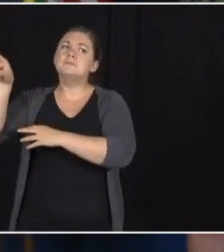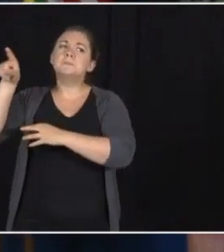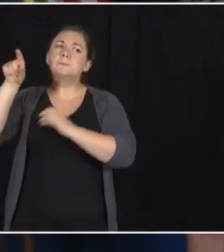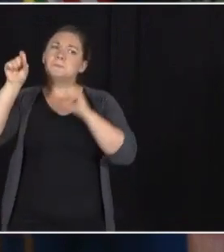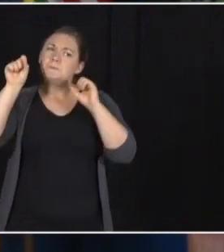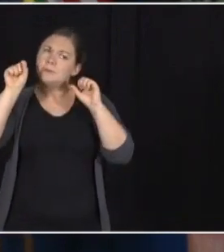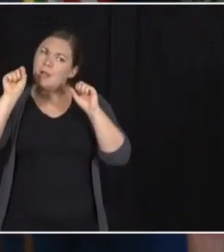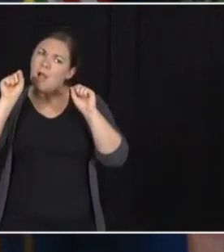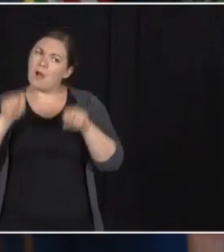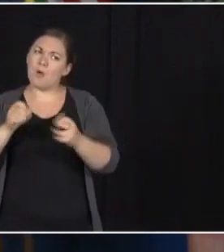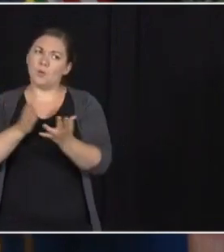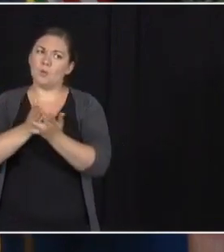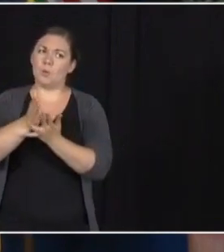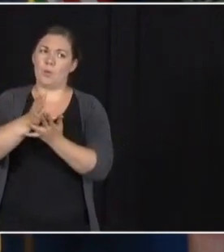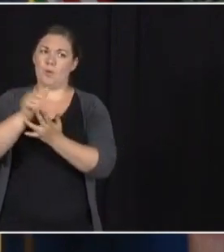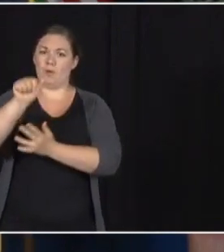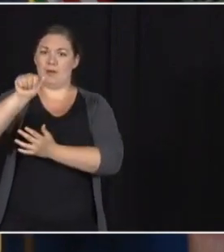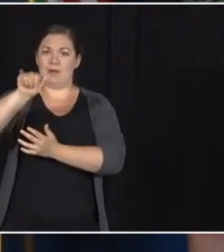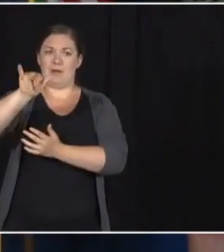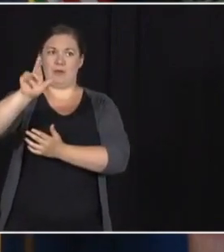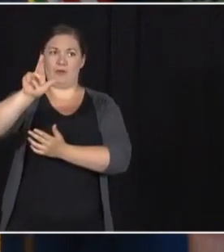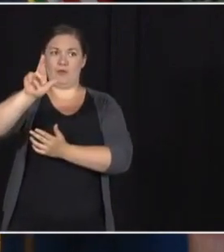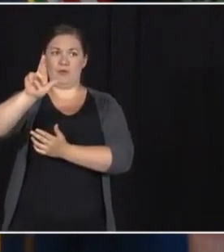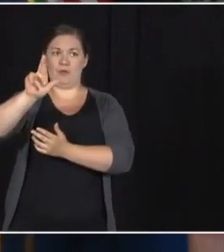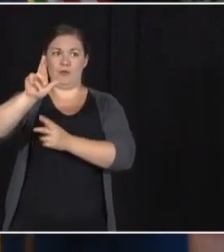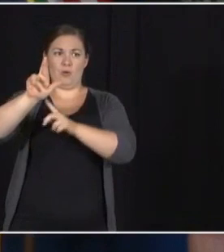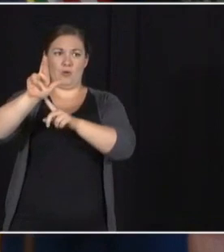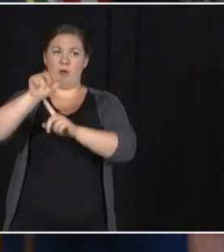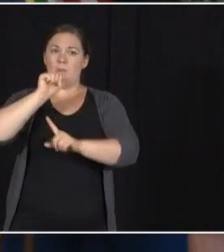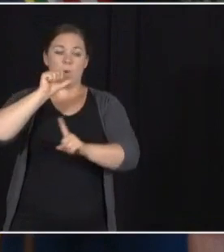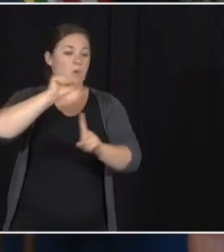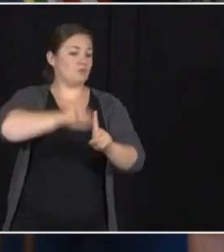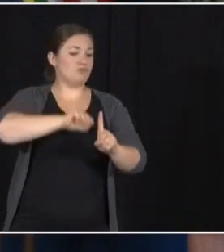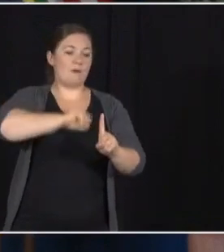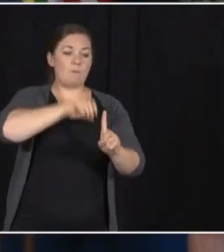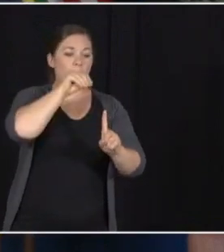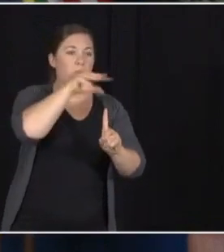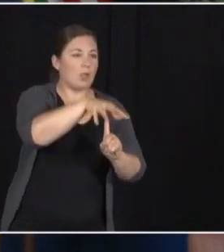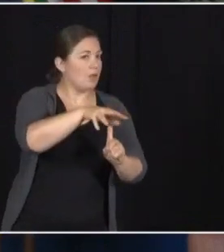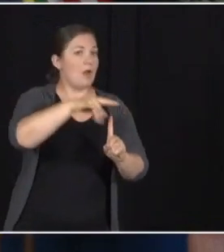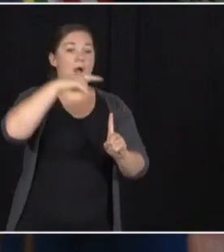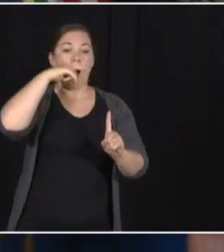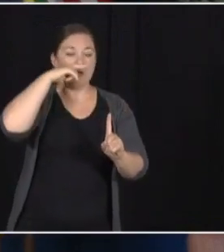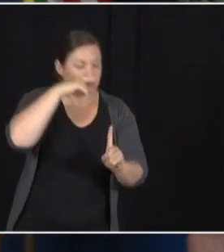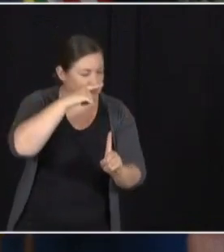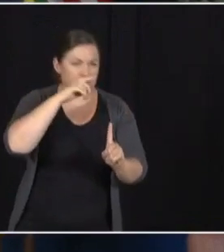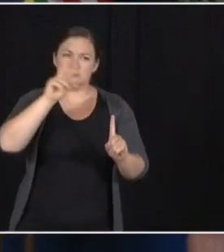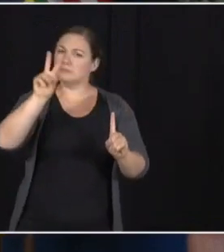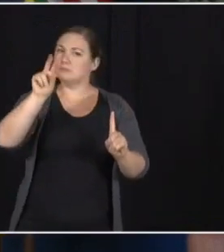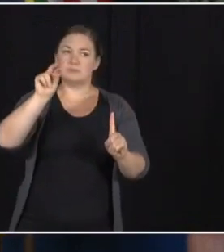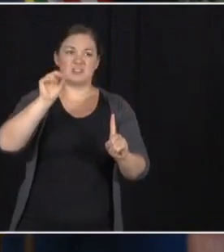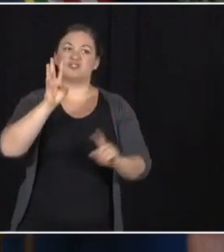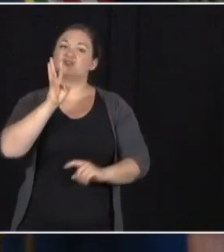And people don't need to be coughing or sneezing to spread it into the air. But they can simply be talking or breathing for that matter.